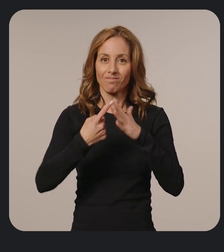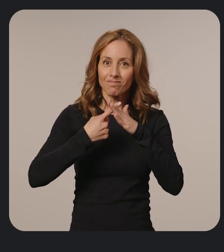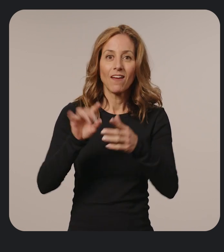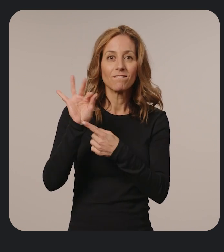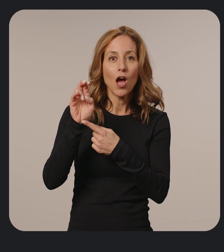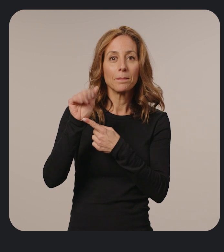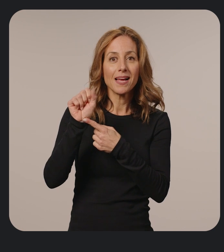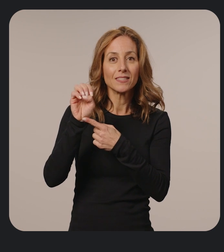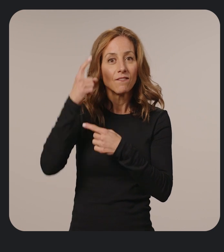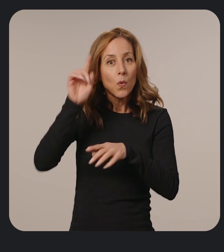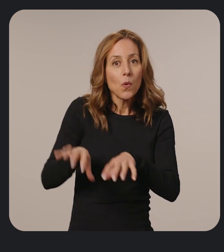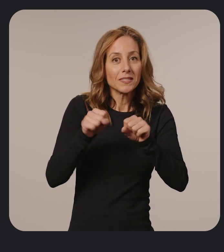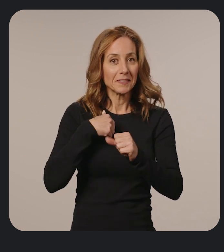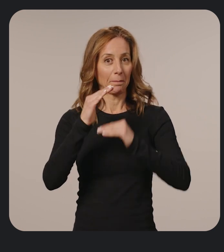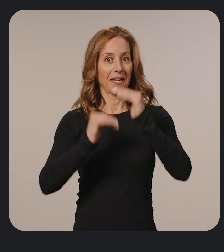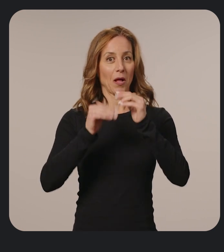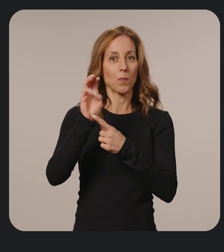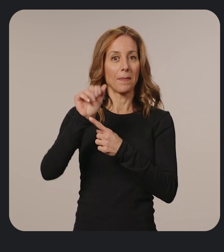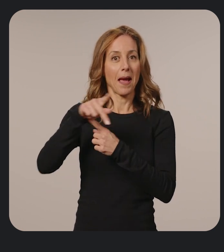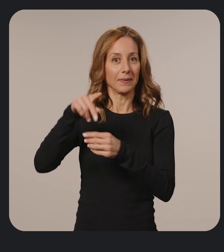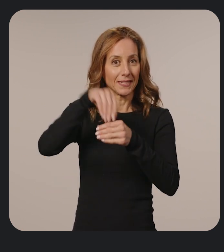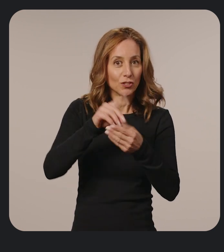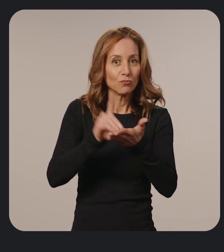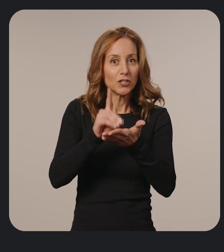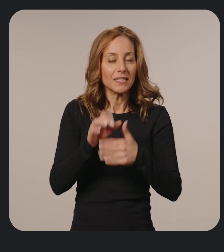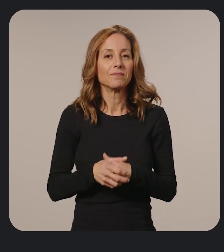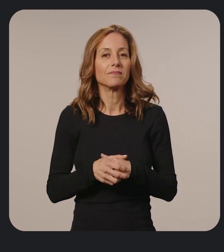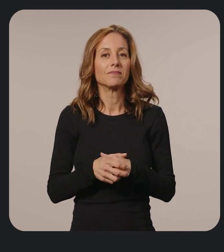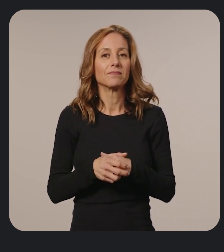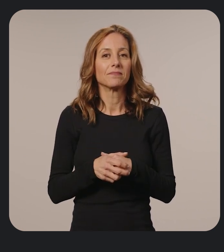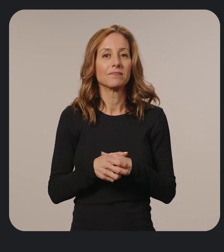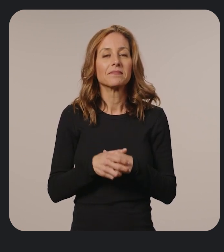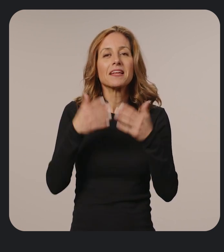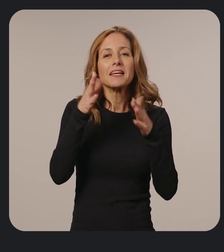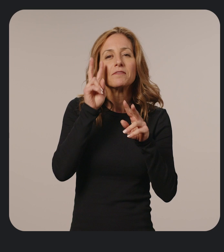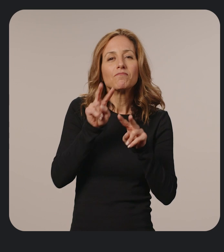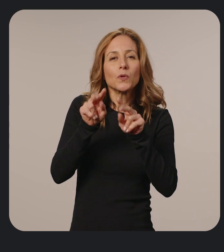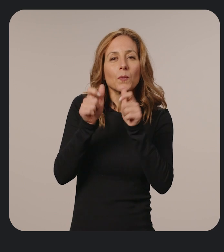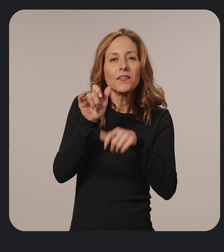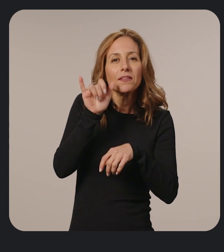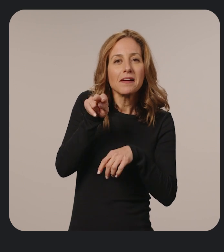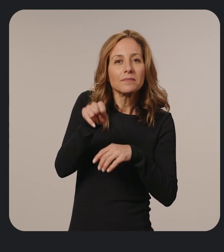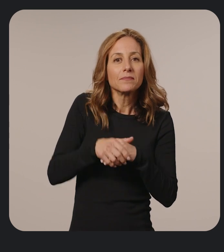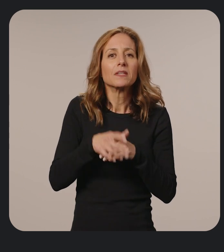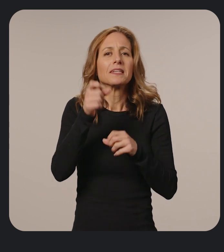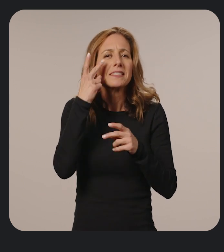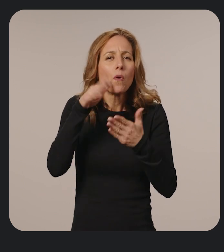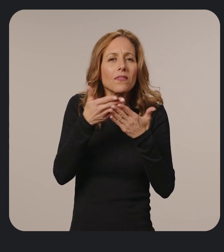OK, so I've initialized Firebase for hosting. I have built the web app into that build/web_wasm directory,